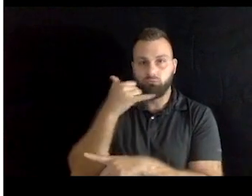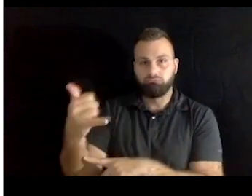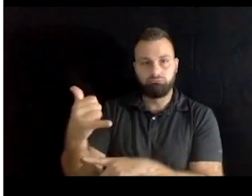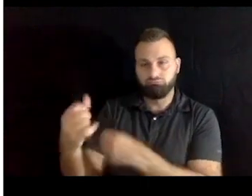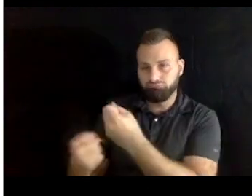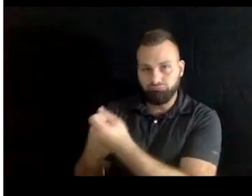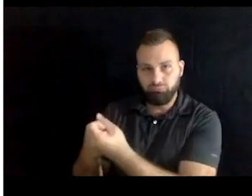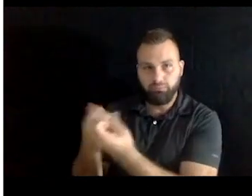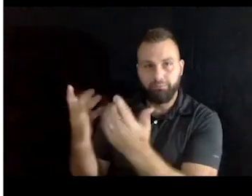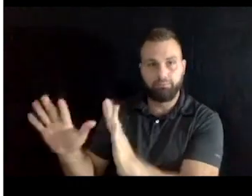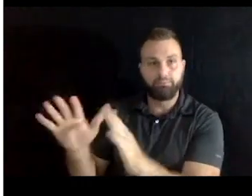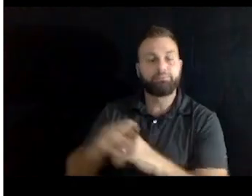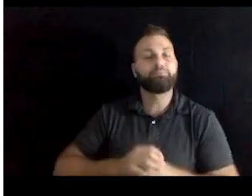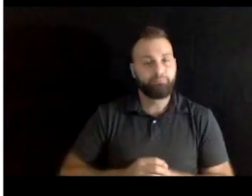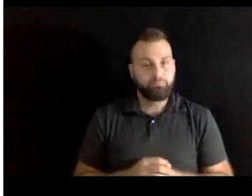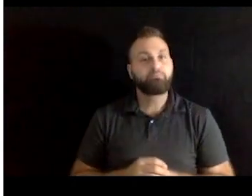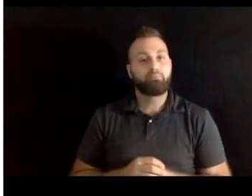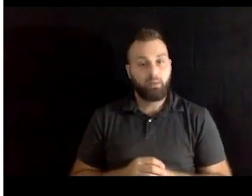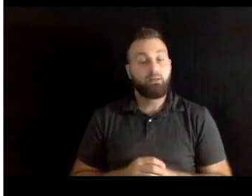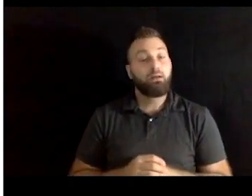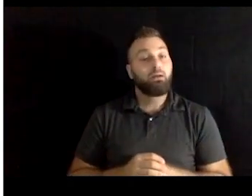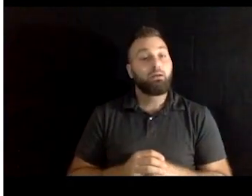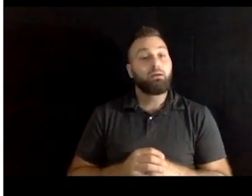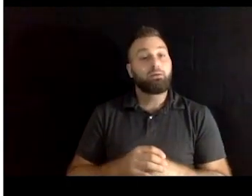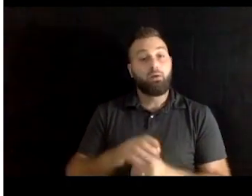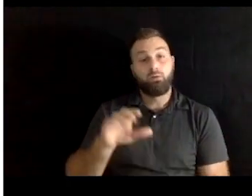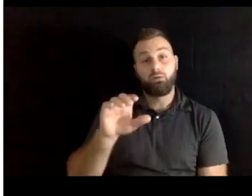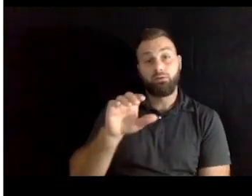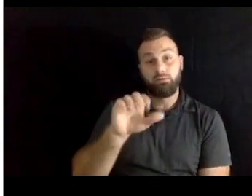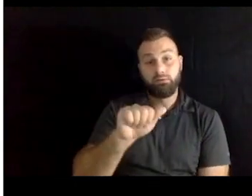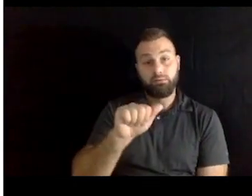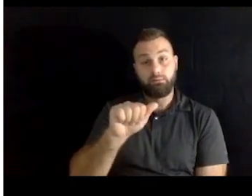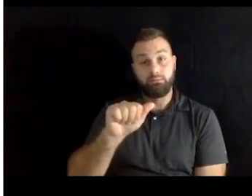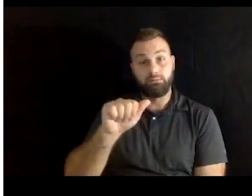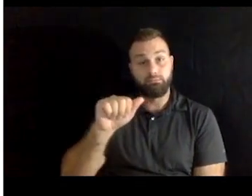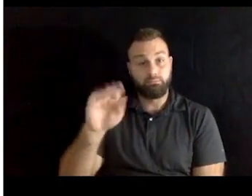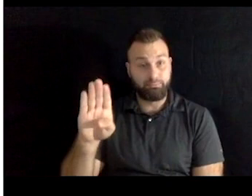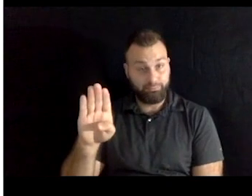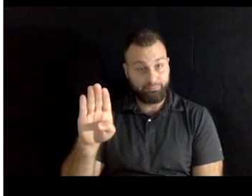The key point key findings of accelerated benefits. Perhaps, very unsurprisingly,